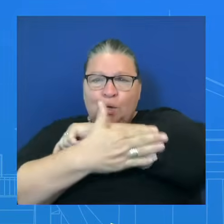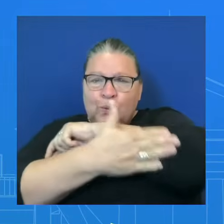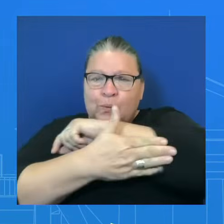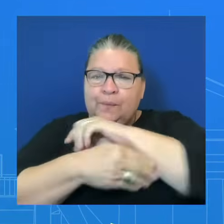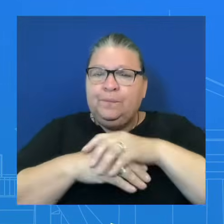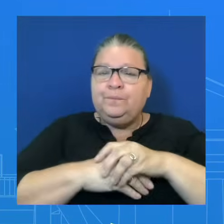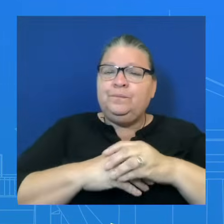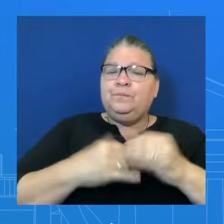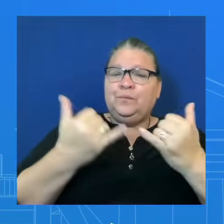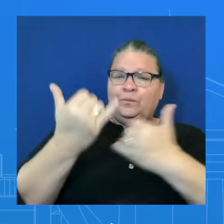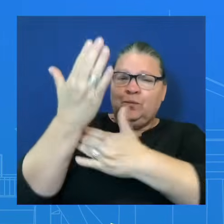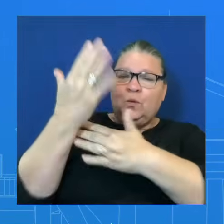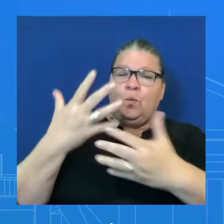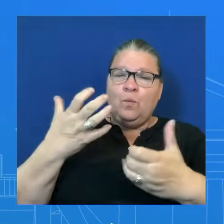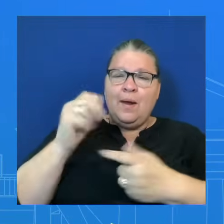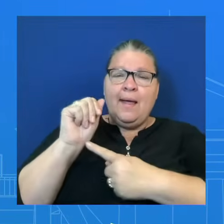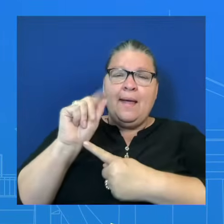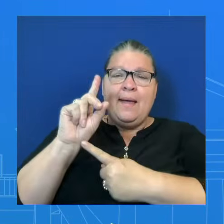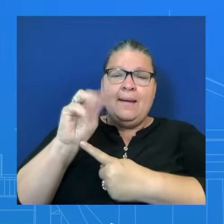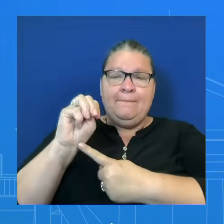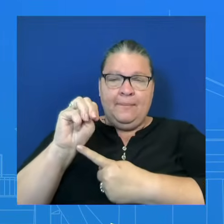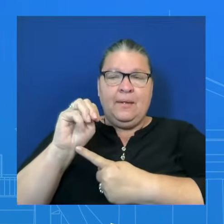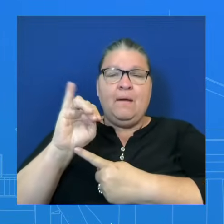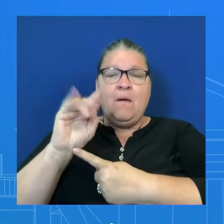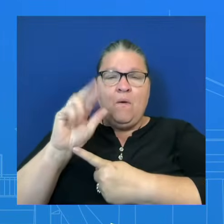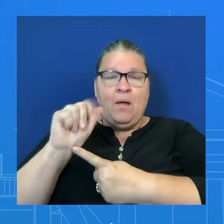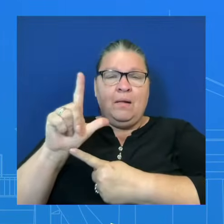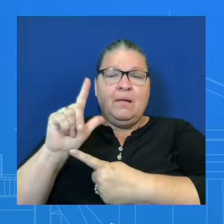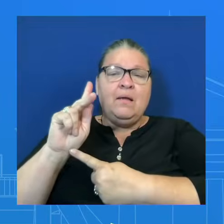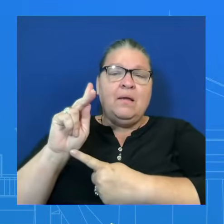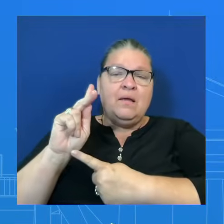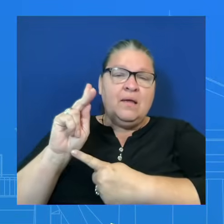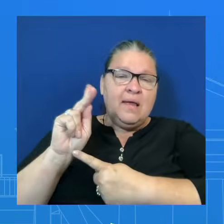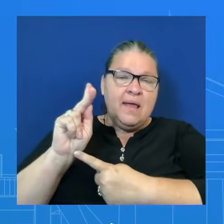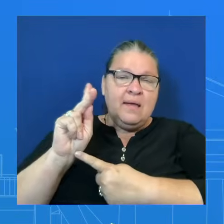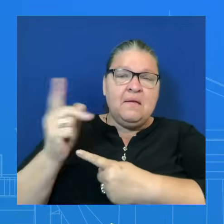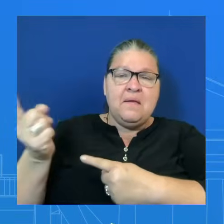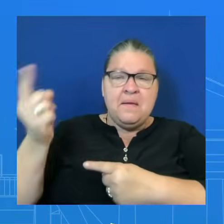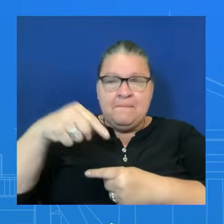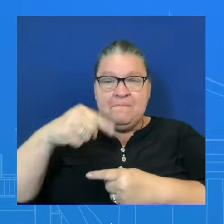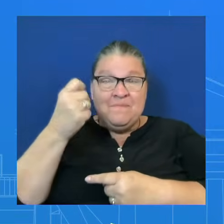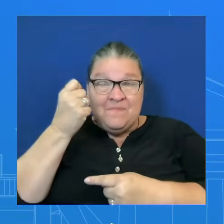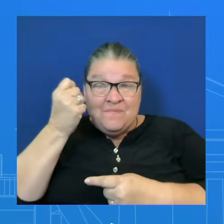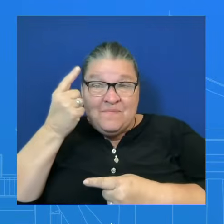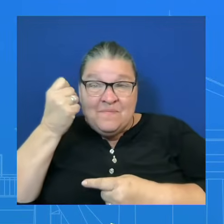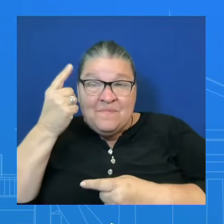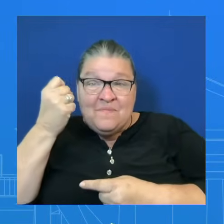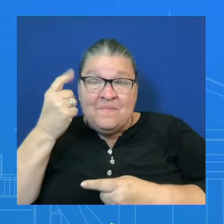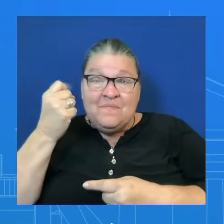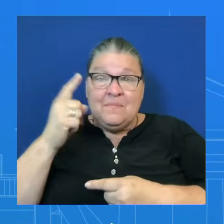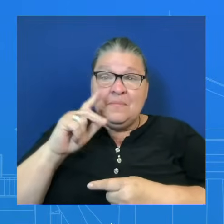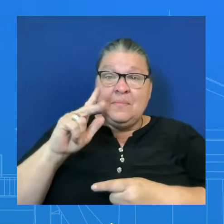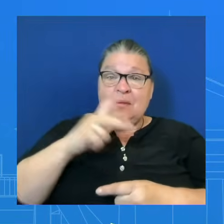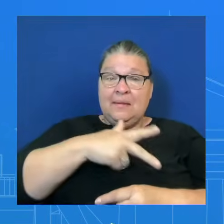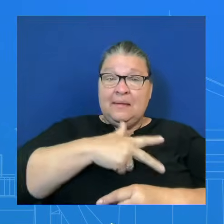And as you know, the Denmark Prime Minister is here with -- meeting with the President currently, doing a bilat. So, he'll give a preview of that.